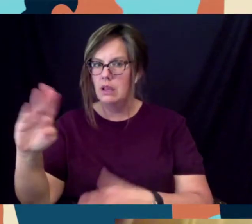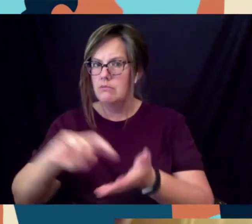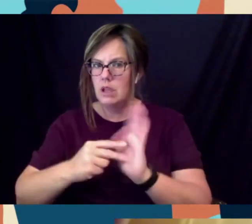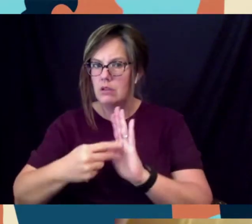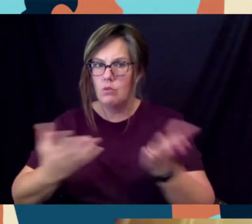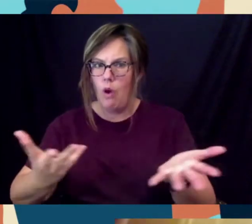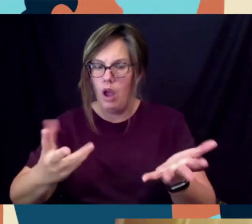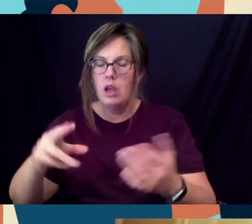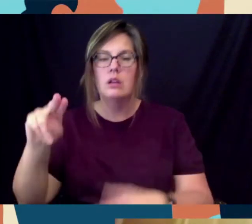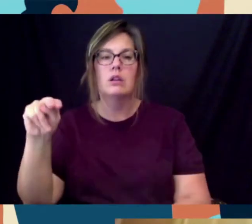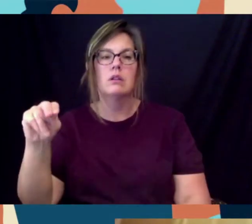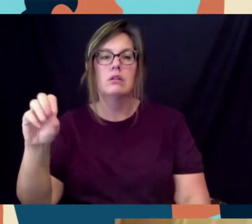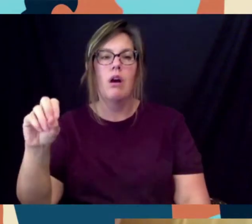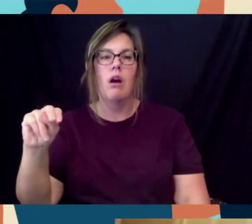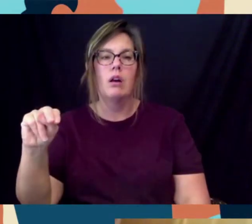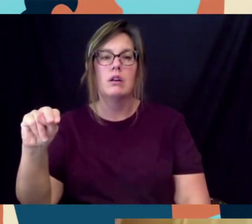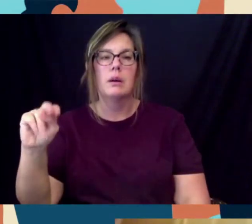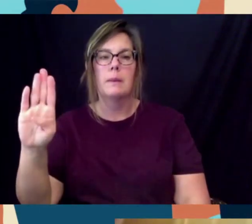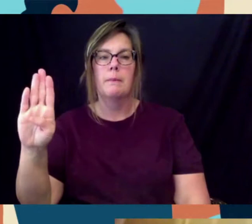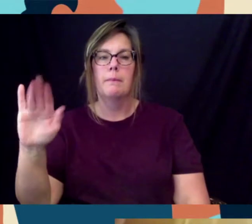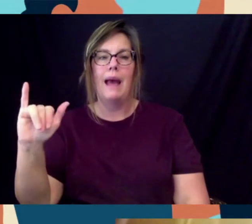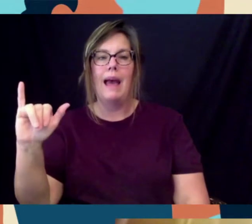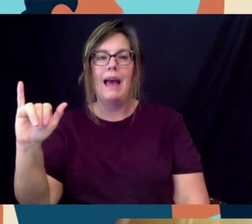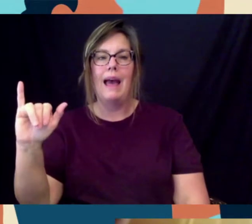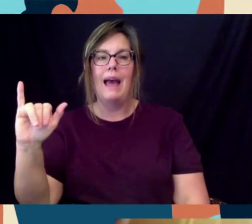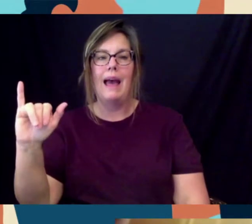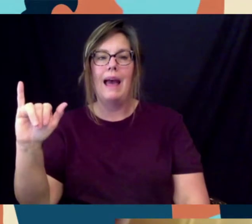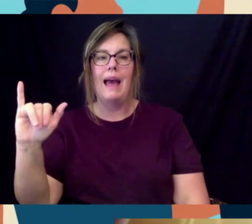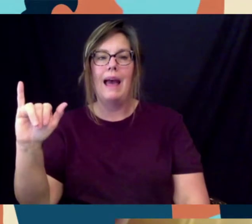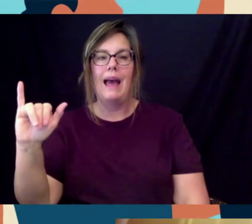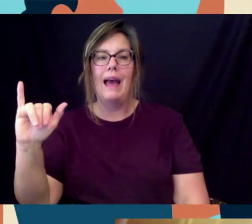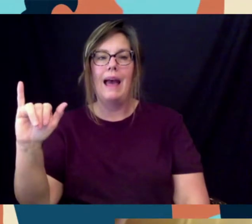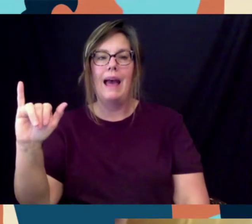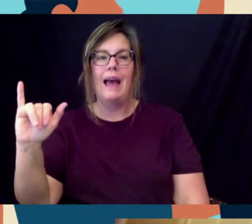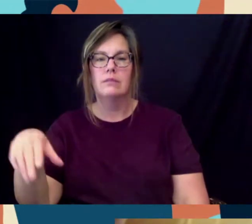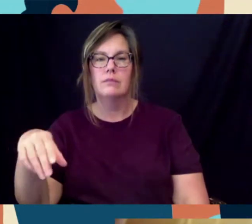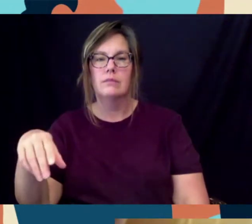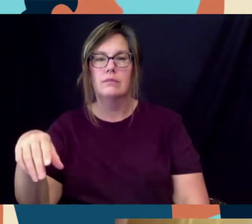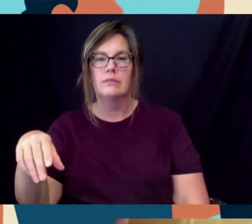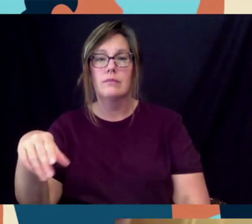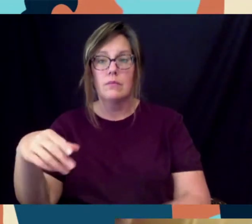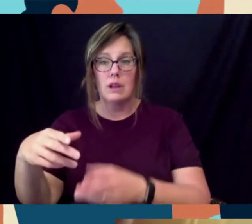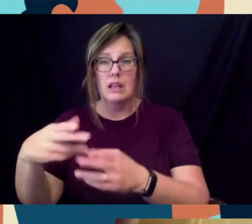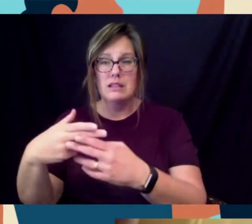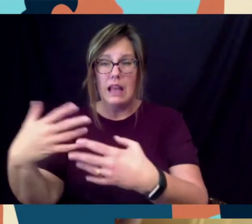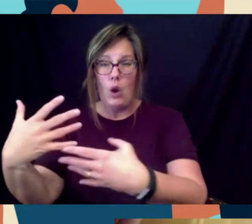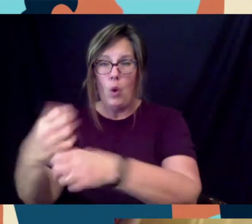it's just like yeah it's it's just like non-binary but in a shortened way quicker to type quicker to